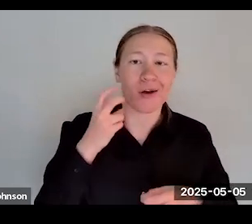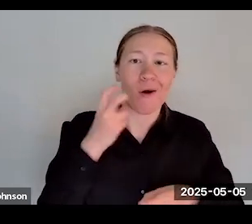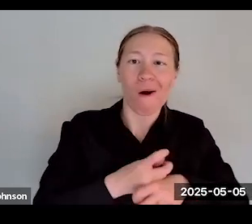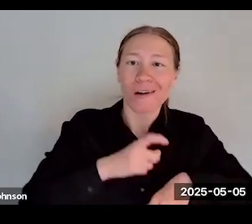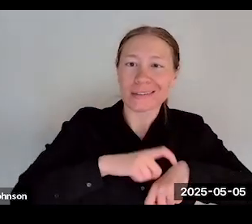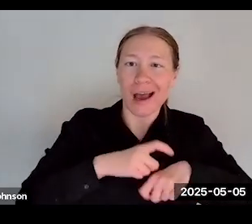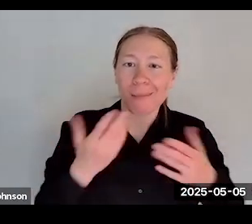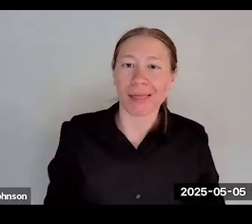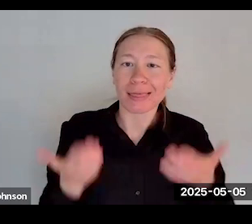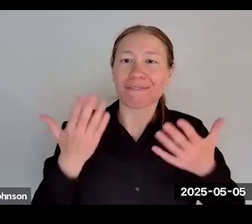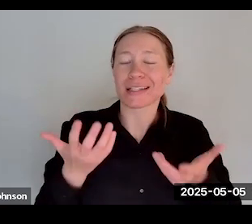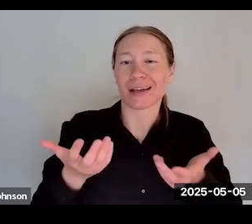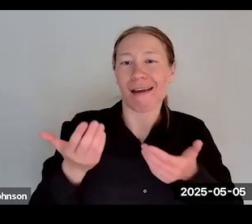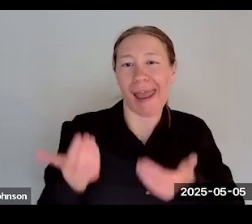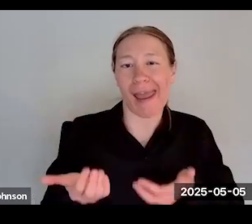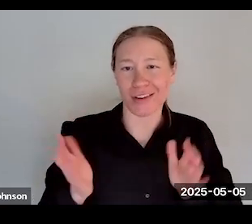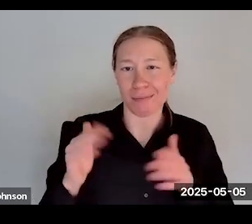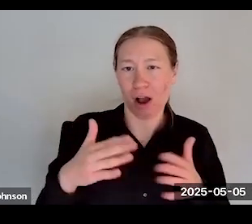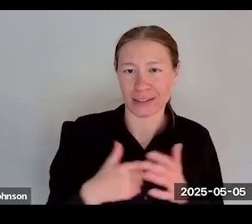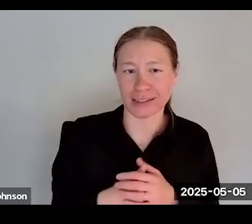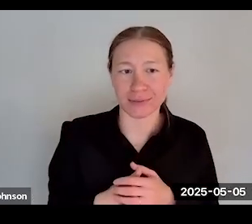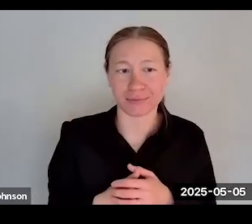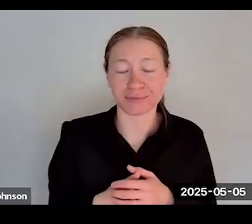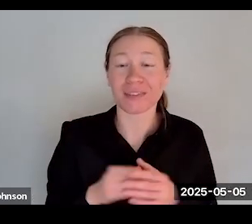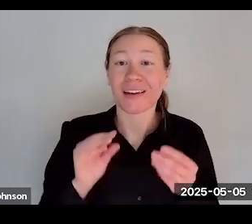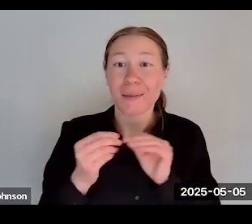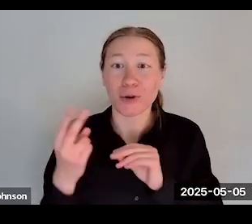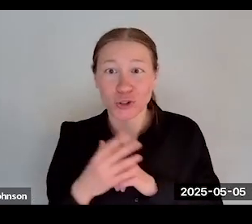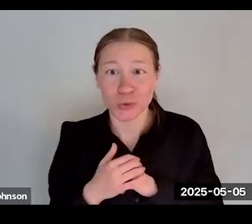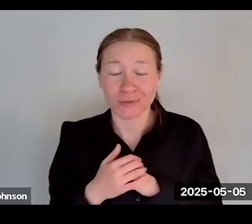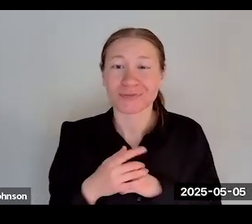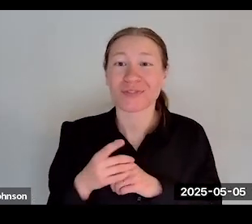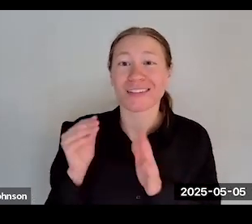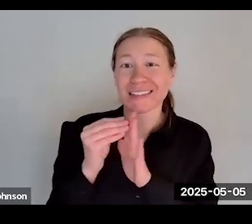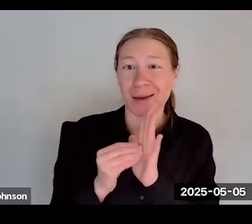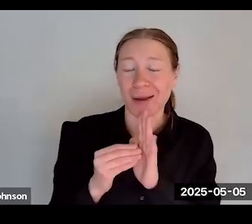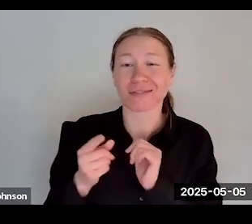Number two, document that you said, "How can I help?" An example,